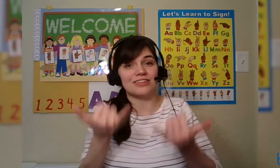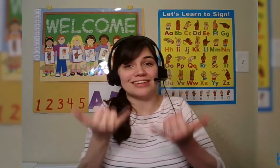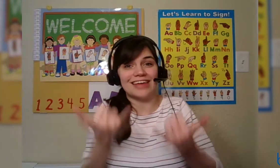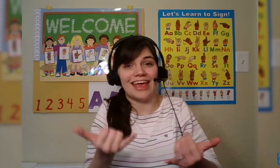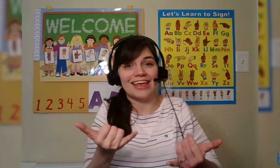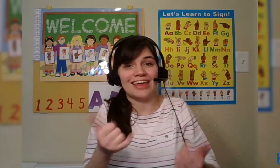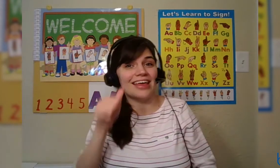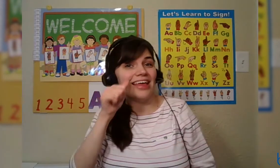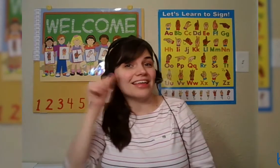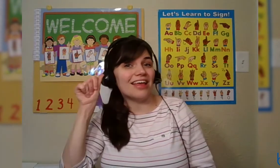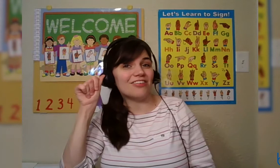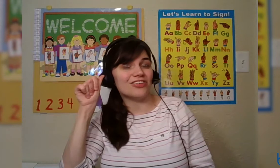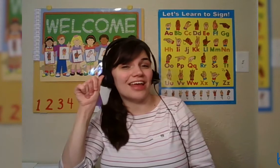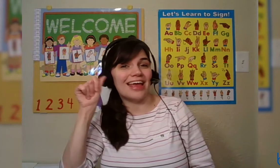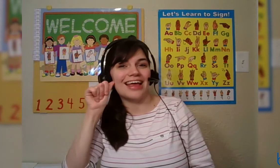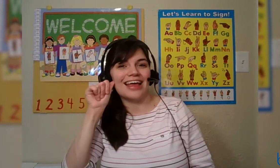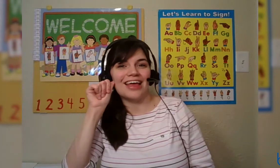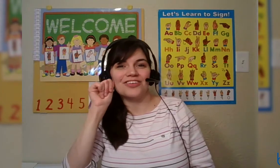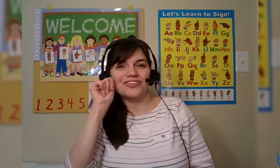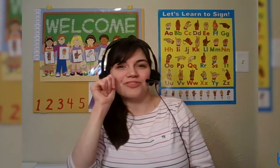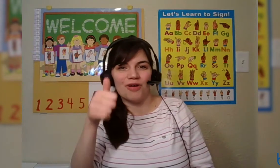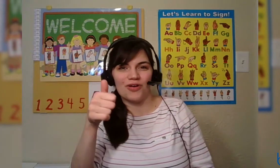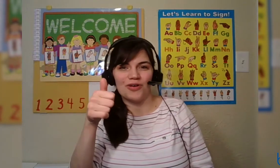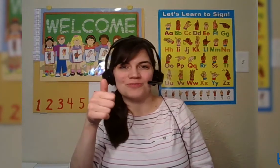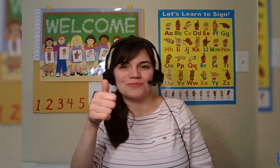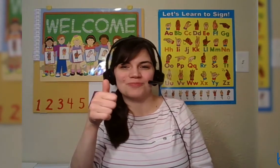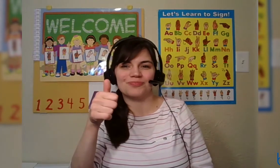today, yesterday, tomorrow.